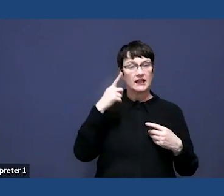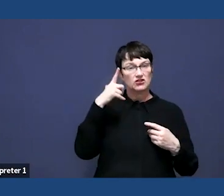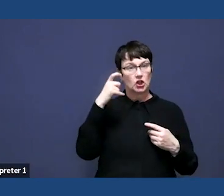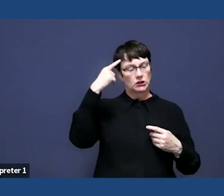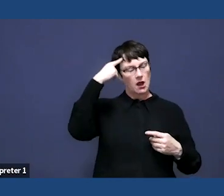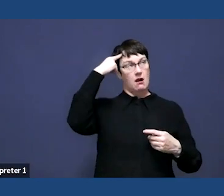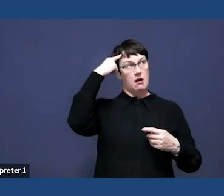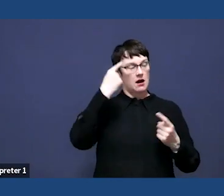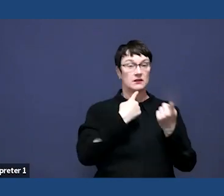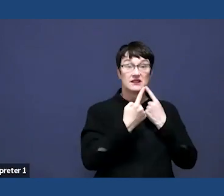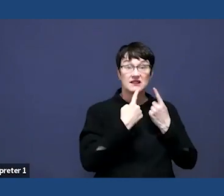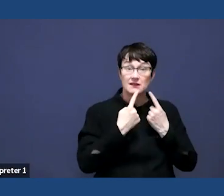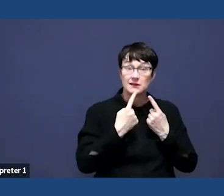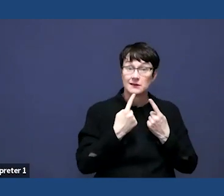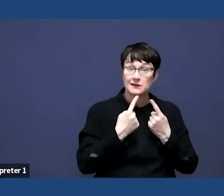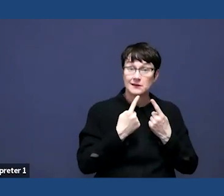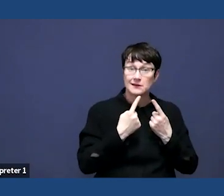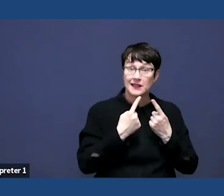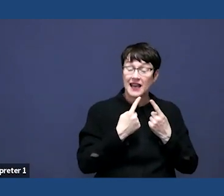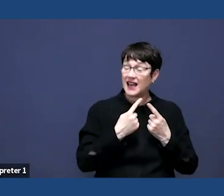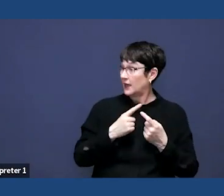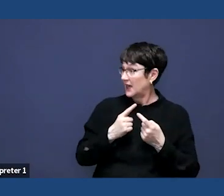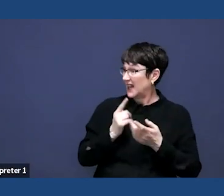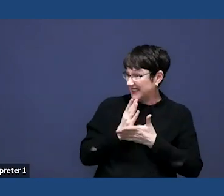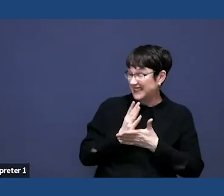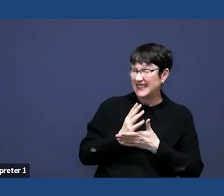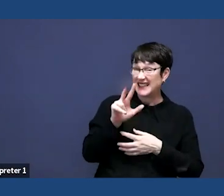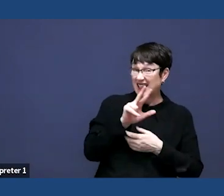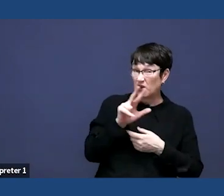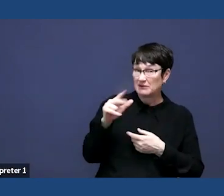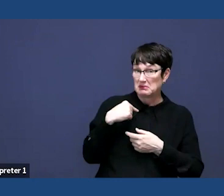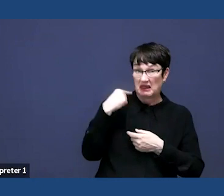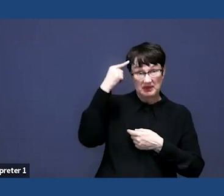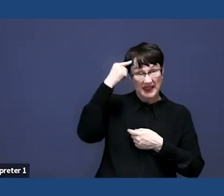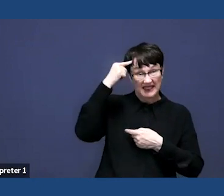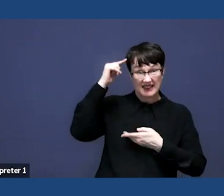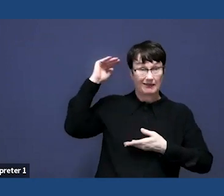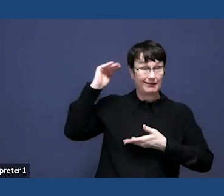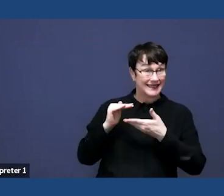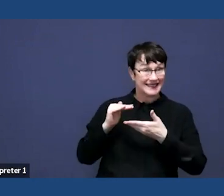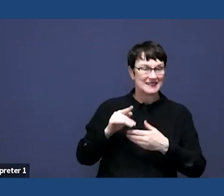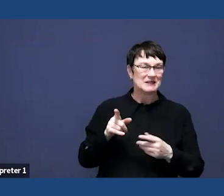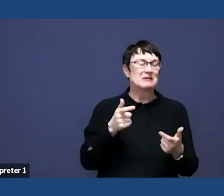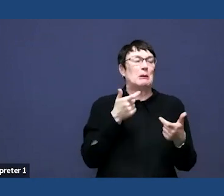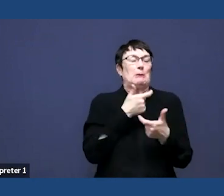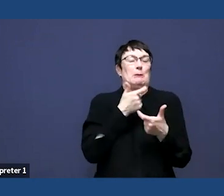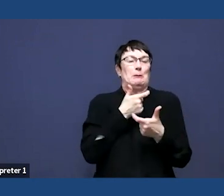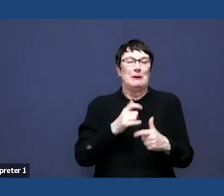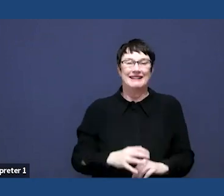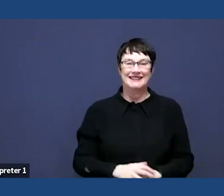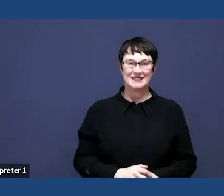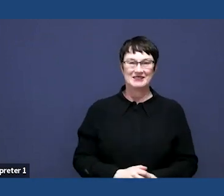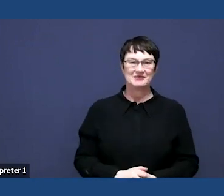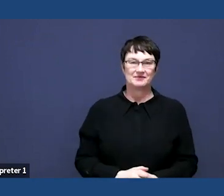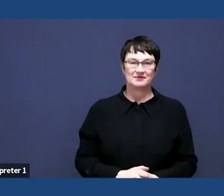You get an insider view of how it came about. Yes. It's been crazy. Thank you, France.